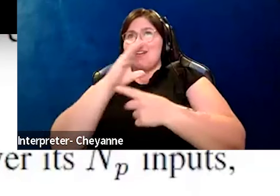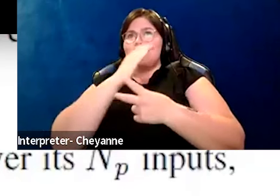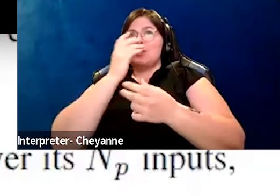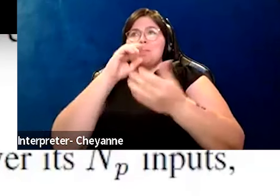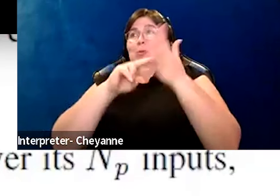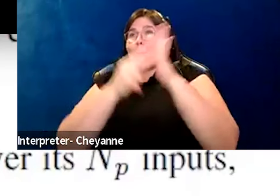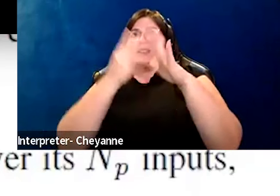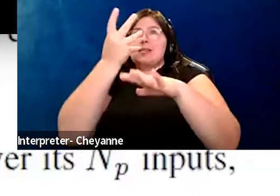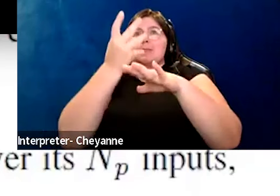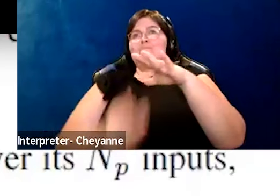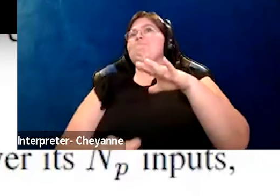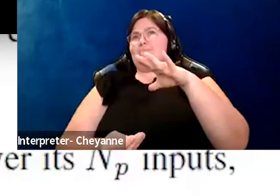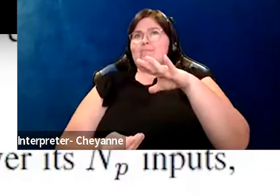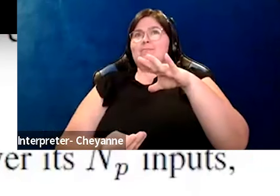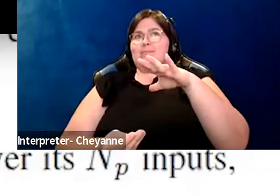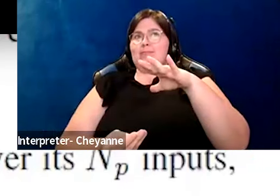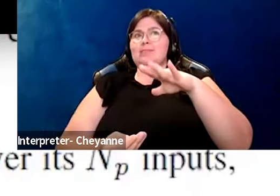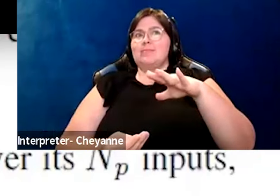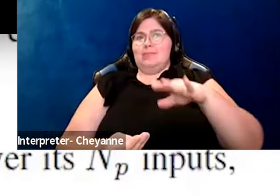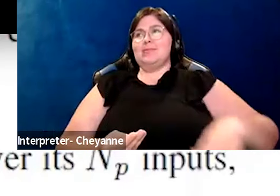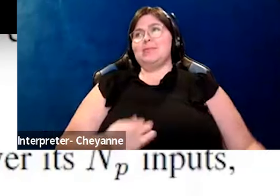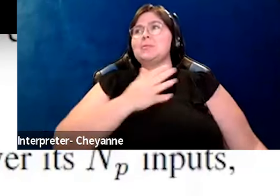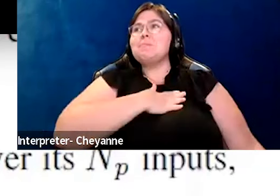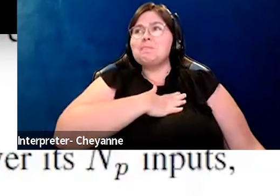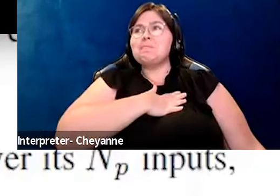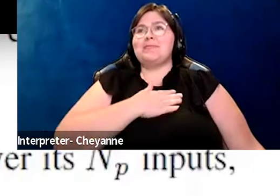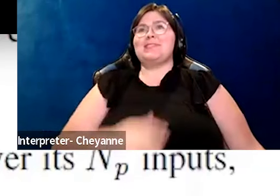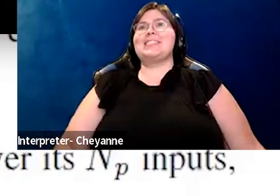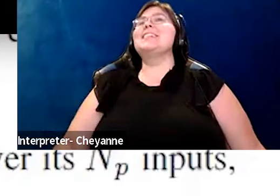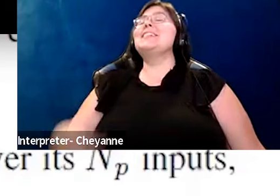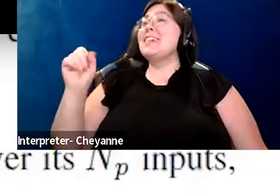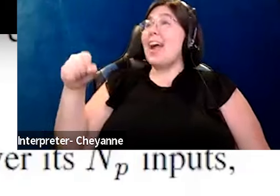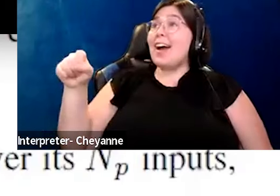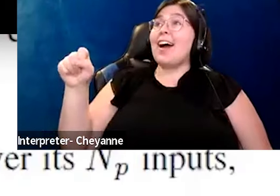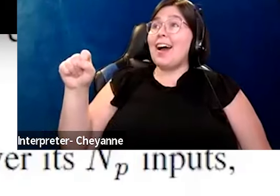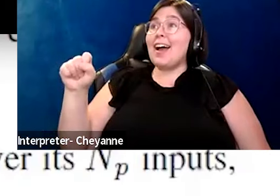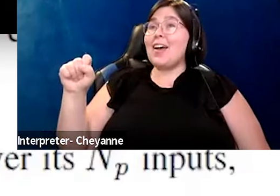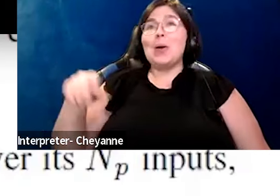So, yeah, different paradigm. Yeah. Thanks for that insight, guys.